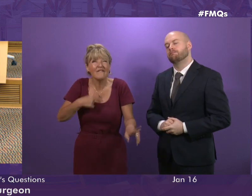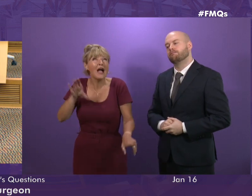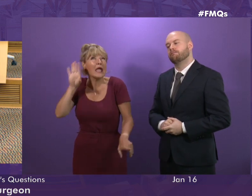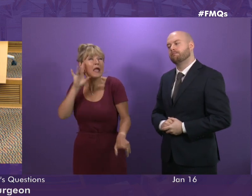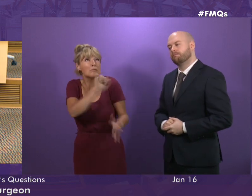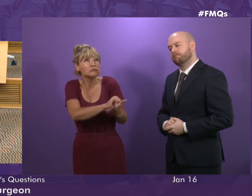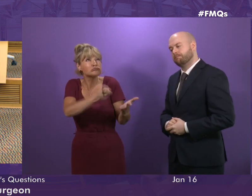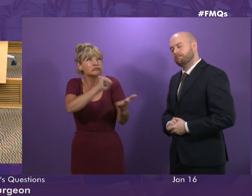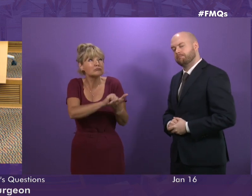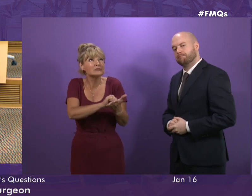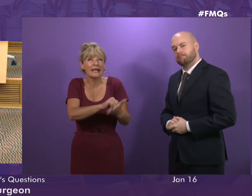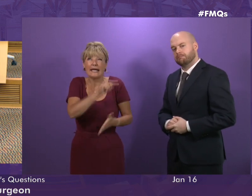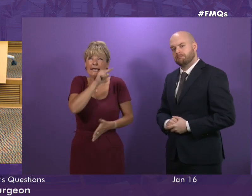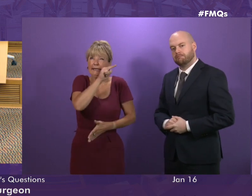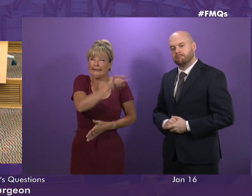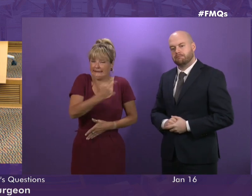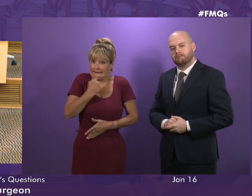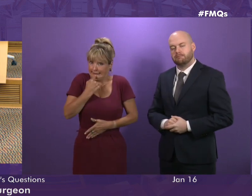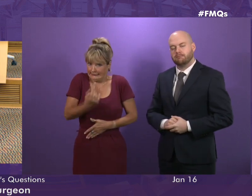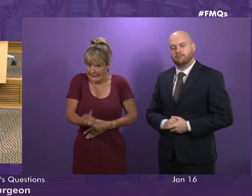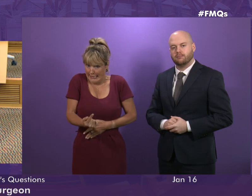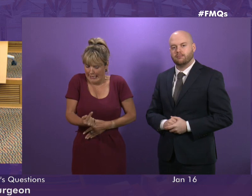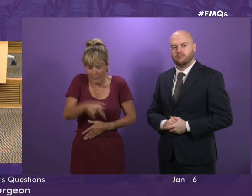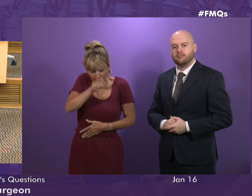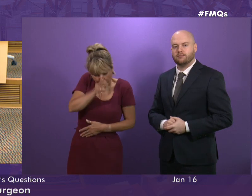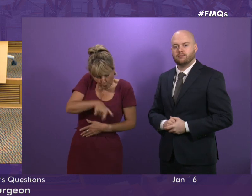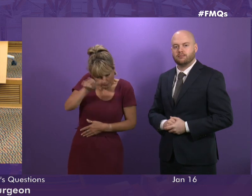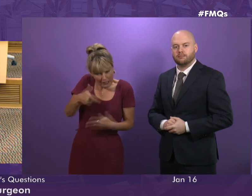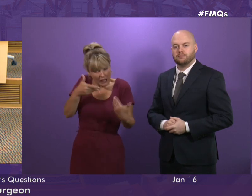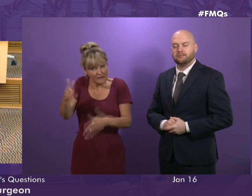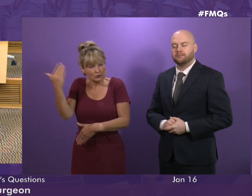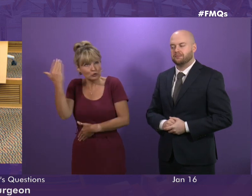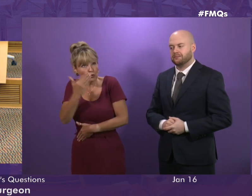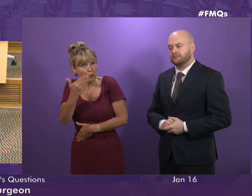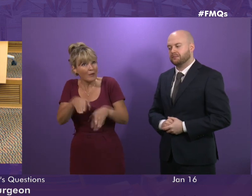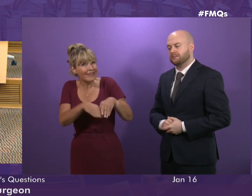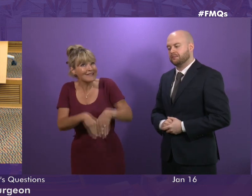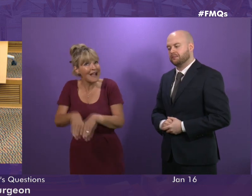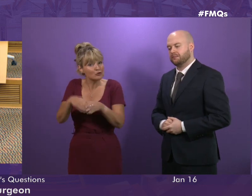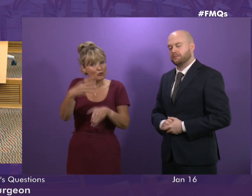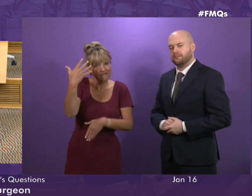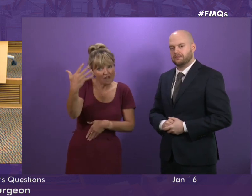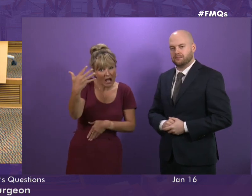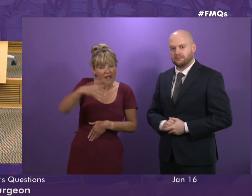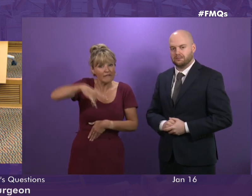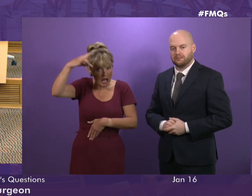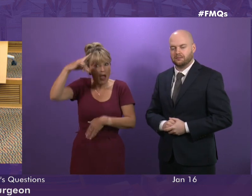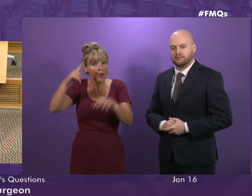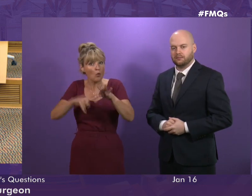I think that he is now conceding that we are seeing progress going in the right direction: pupils are leaving school with national 5 and higher qualifications, and with five highers